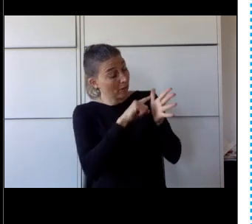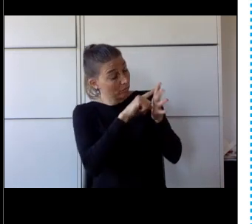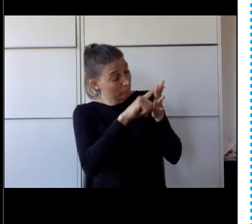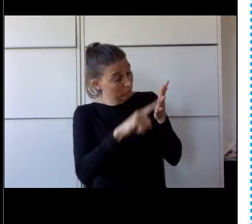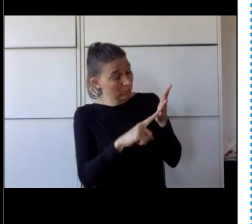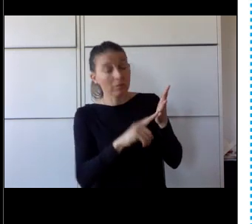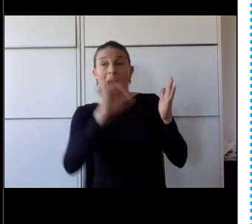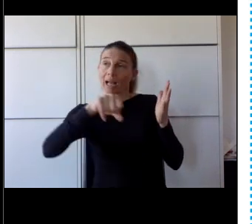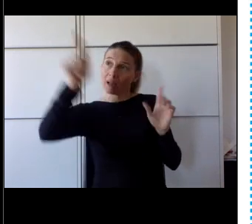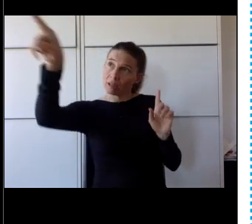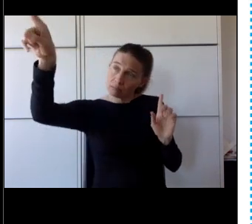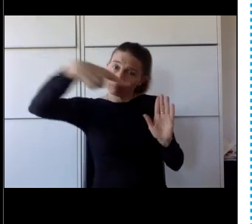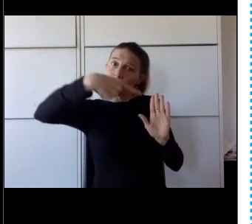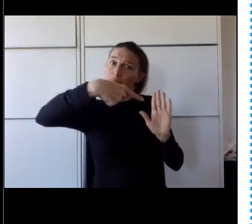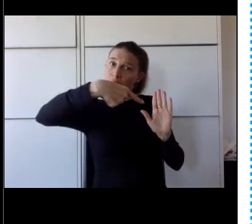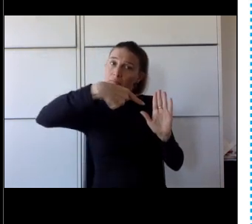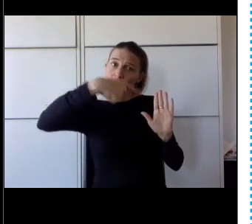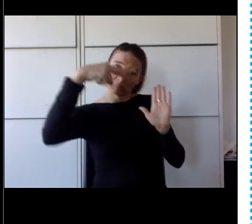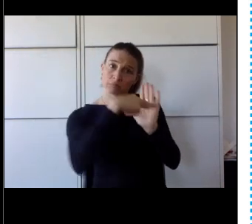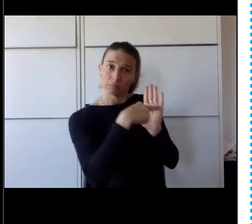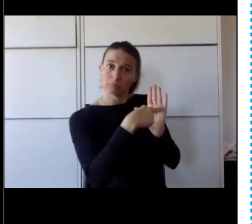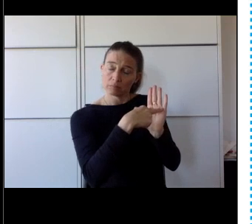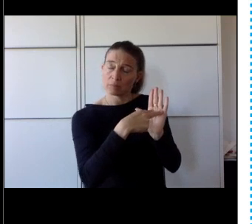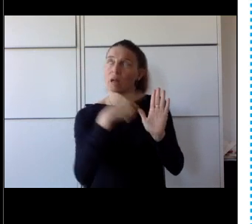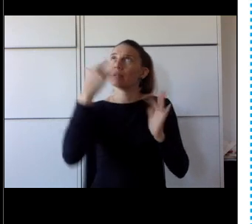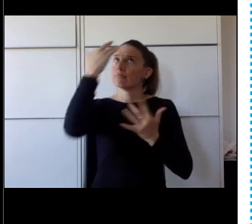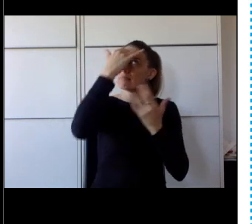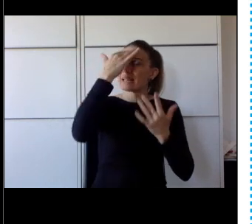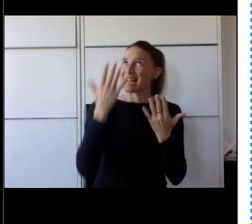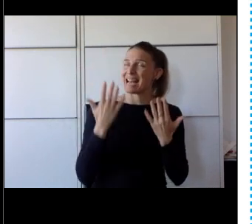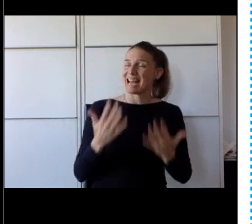and they can already start to think on how this would be implemented.